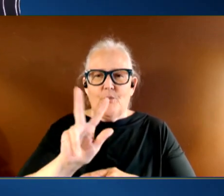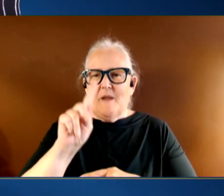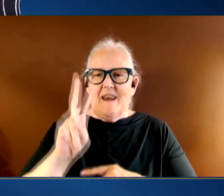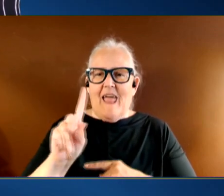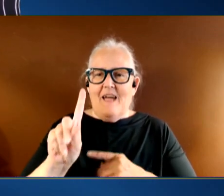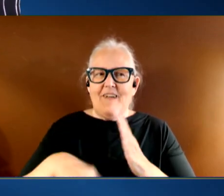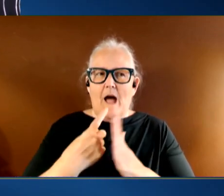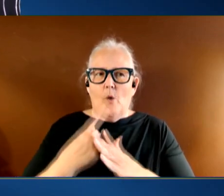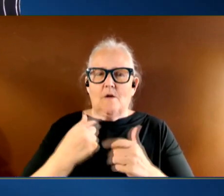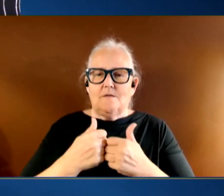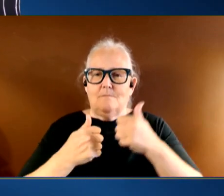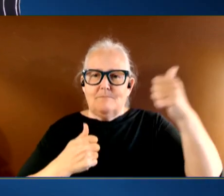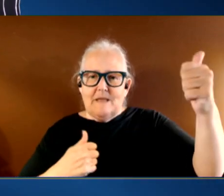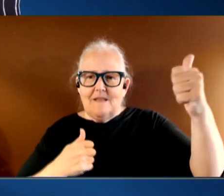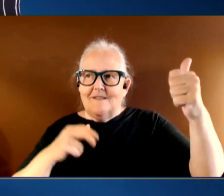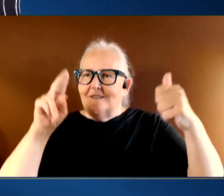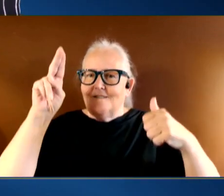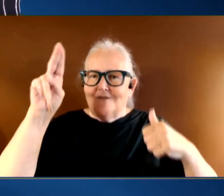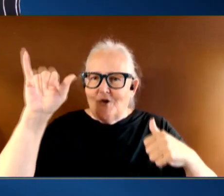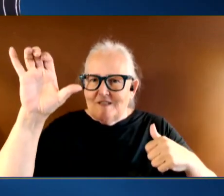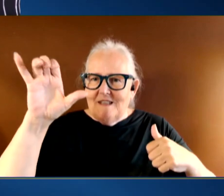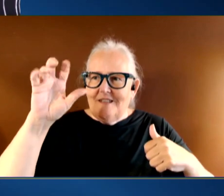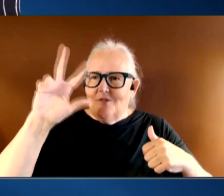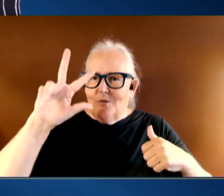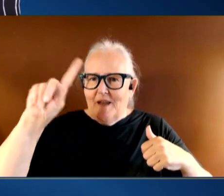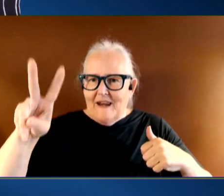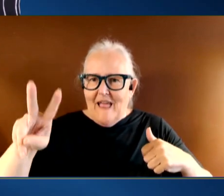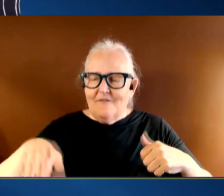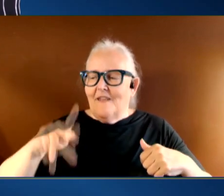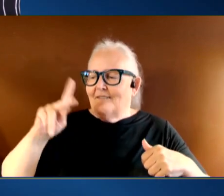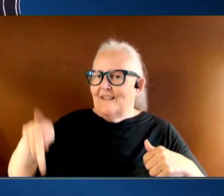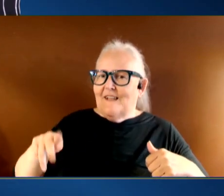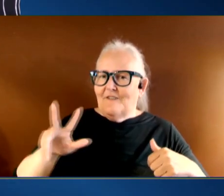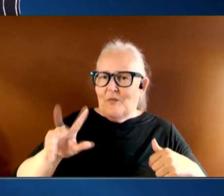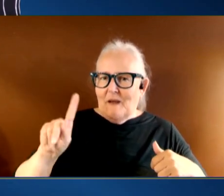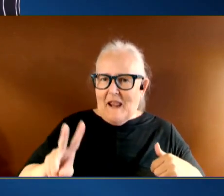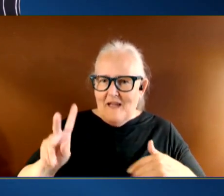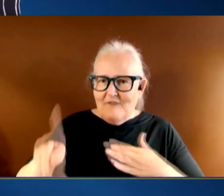away from New York. I'm three and a half hours away from Philadelphia, where I also had to go